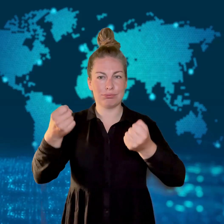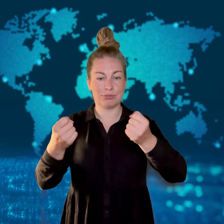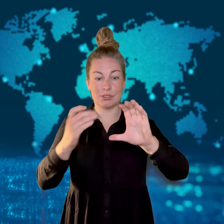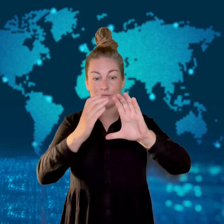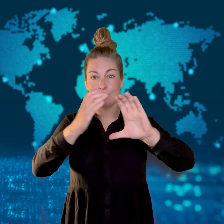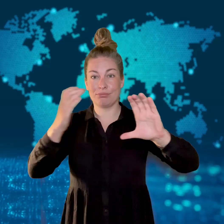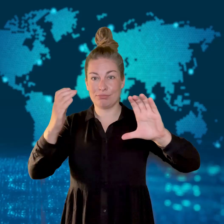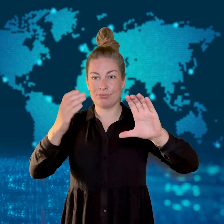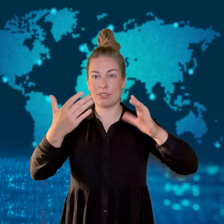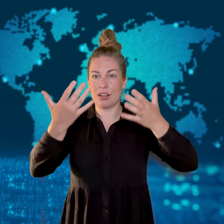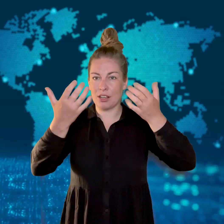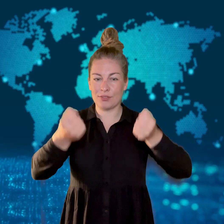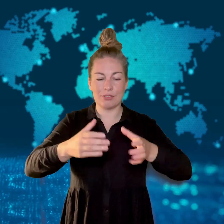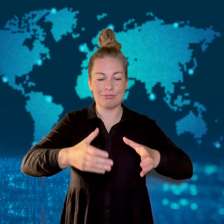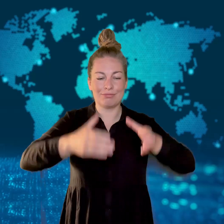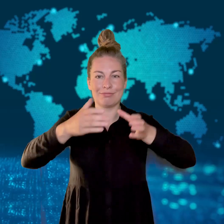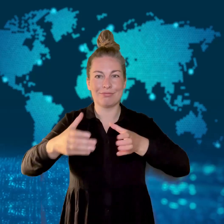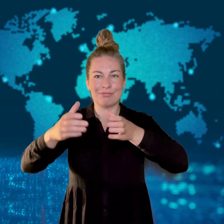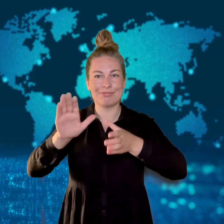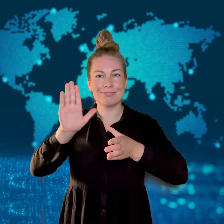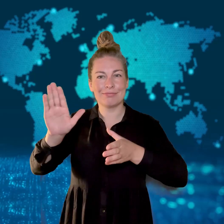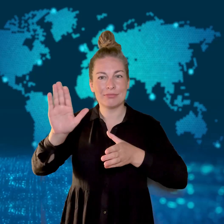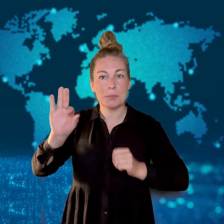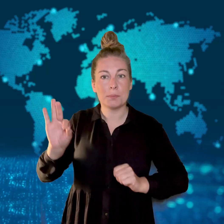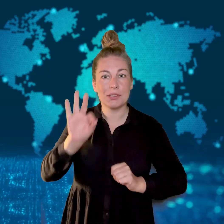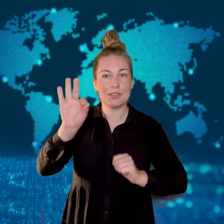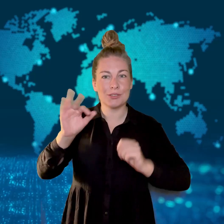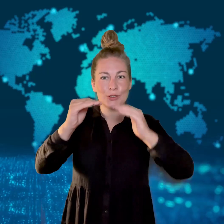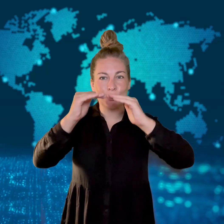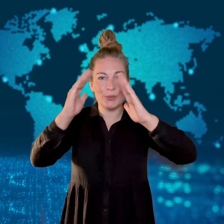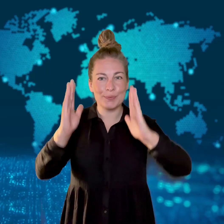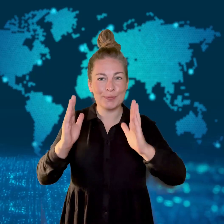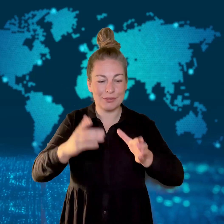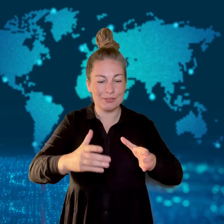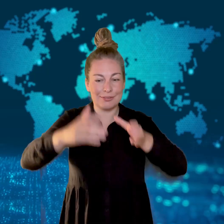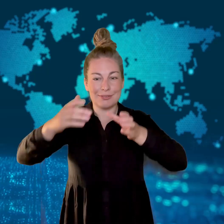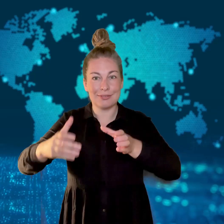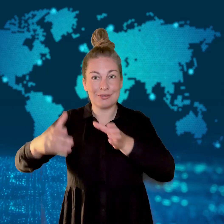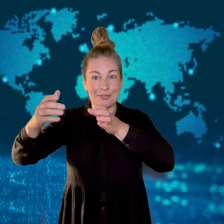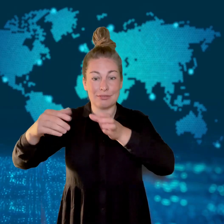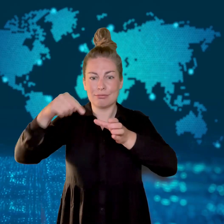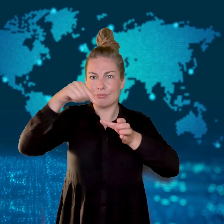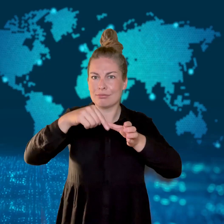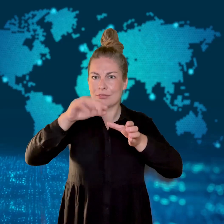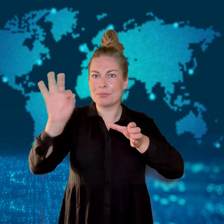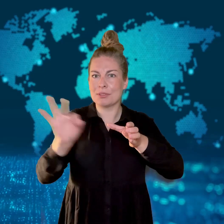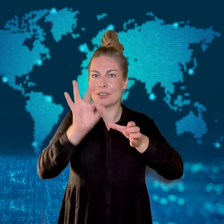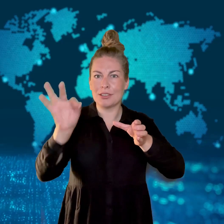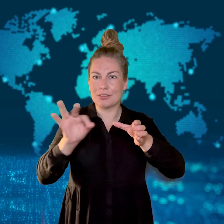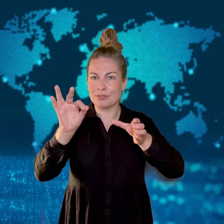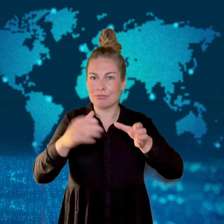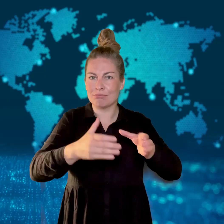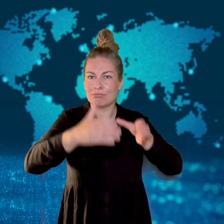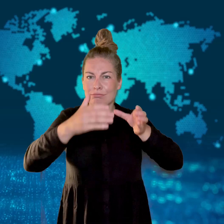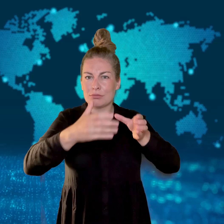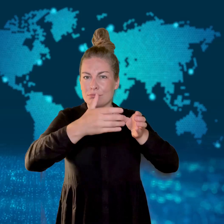The bees were released after a truck dropped several hives of bees